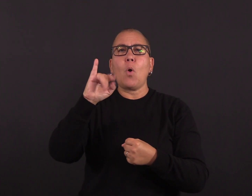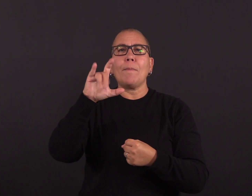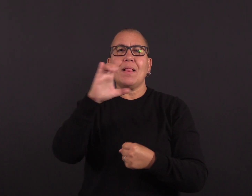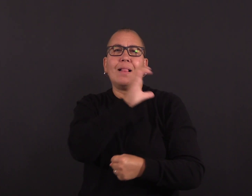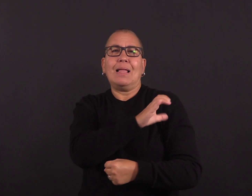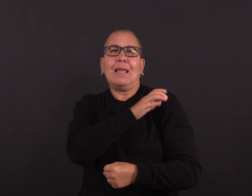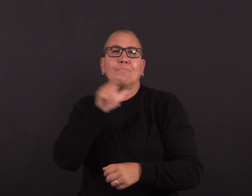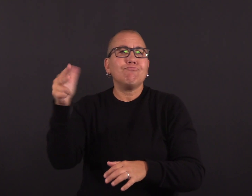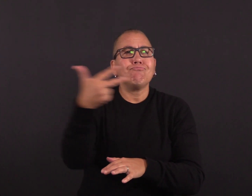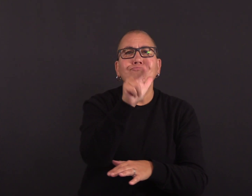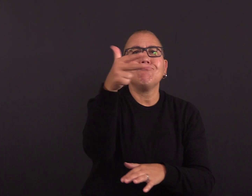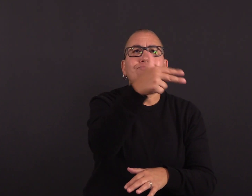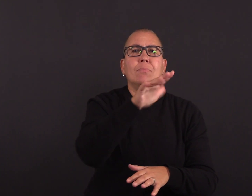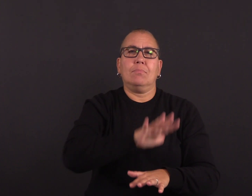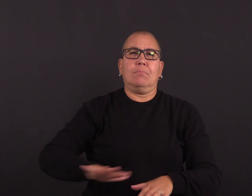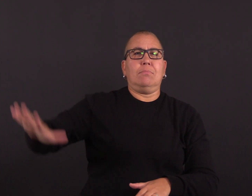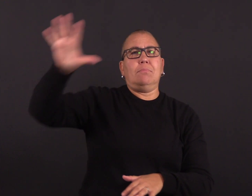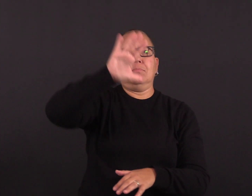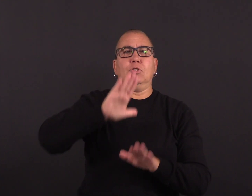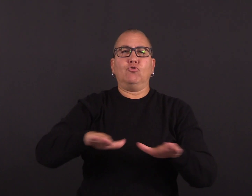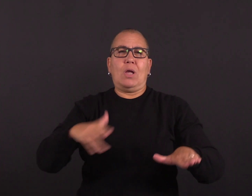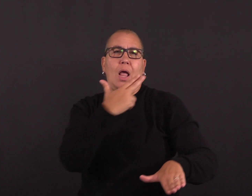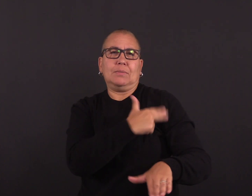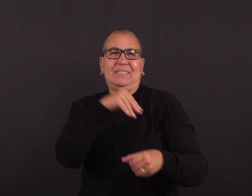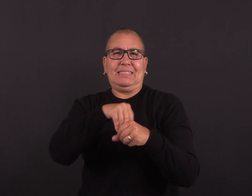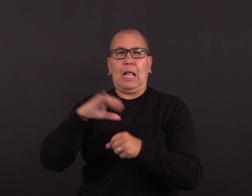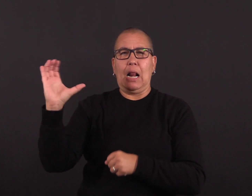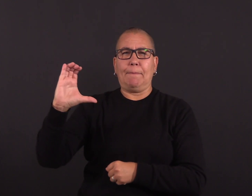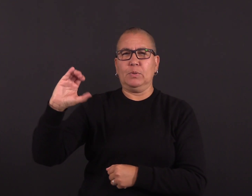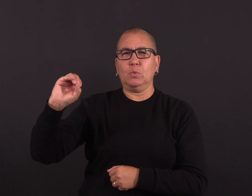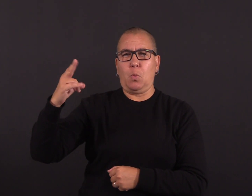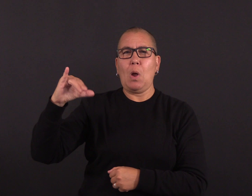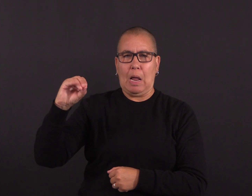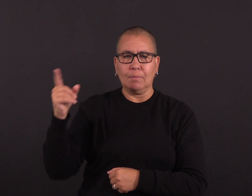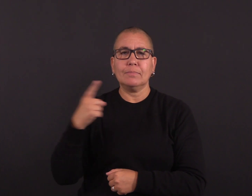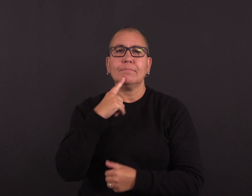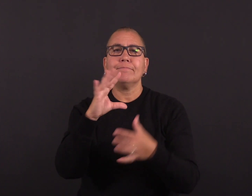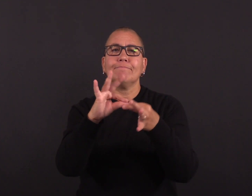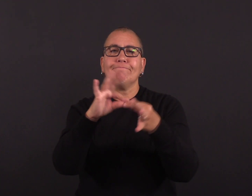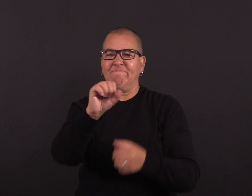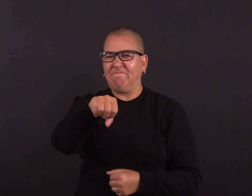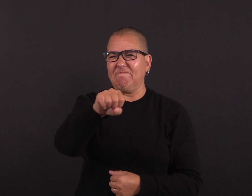prevention such as handwashing, coughing into their elbow and staying home when sick,